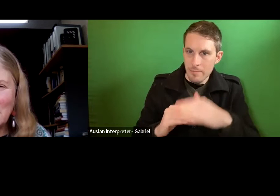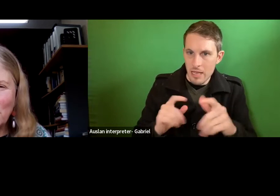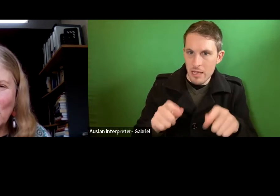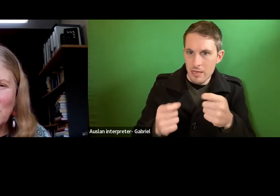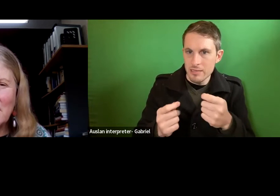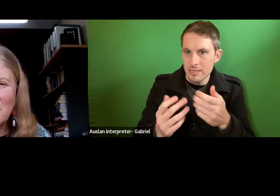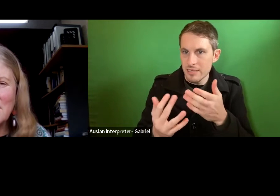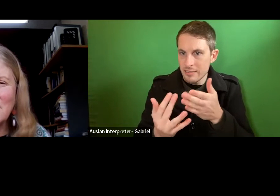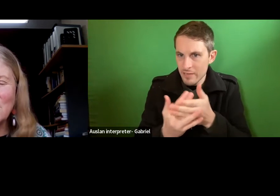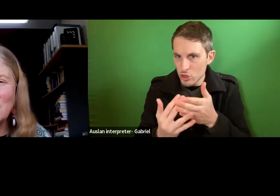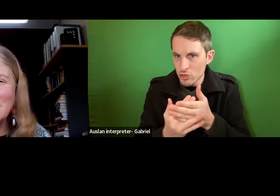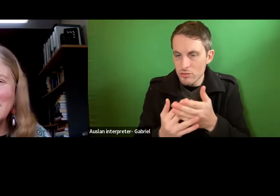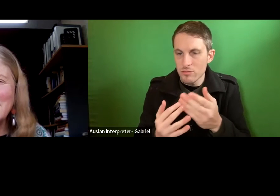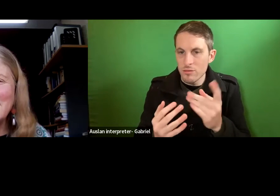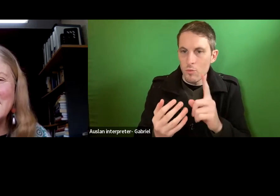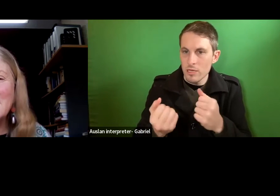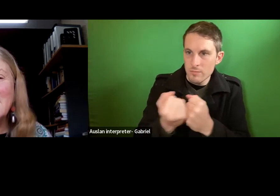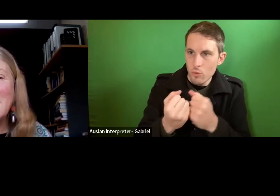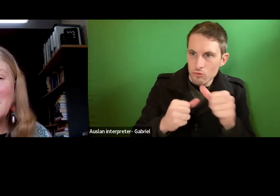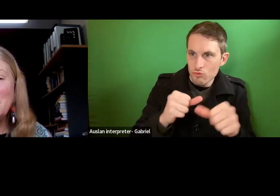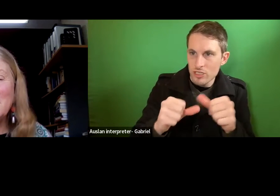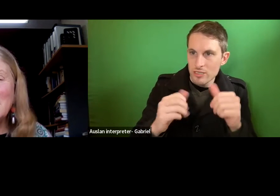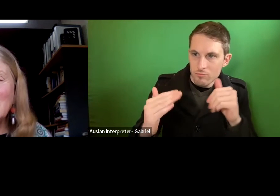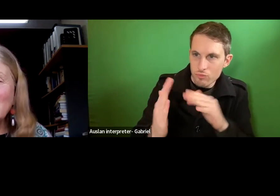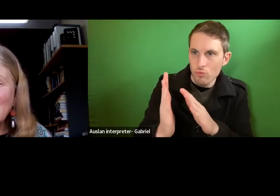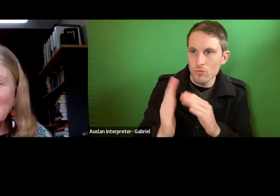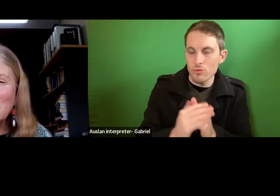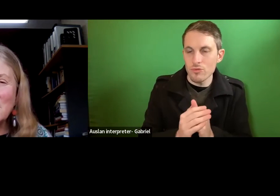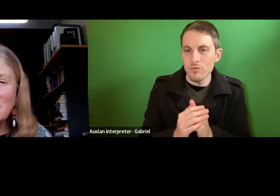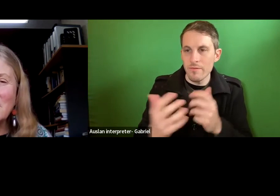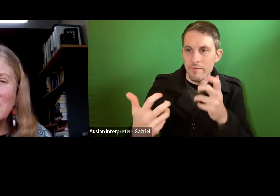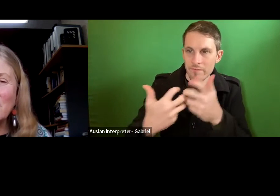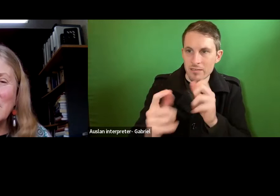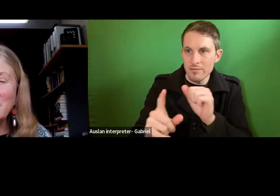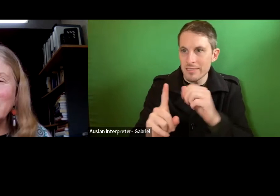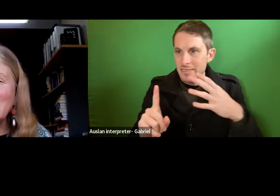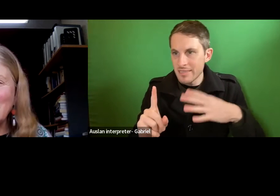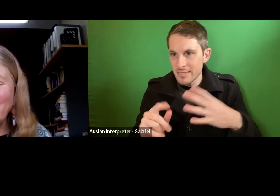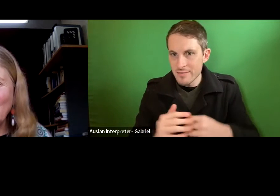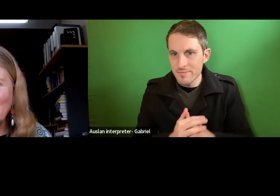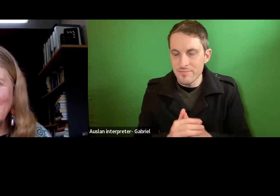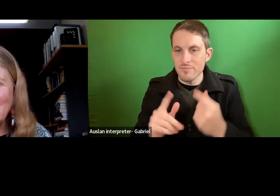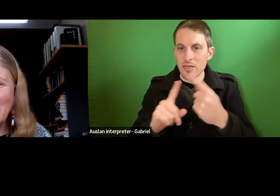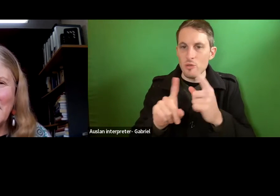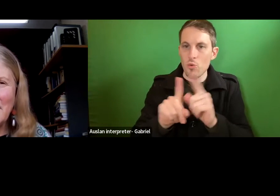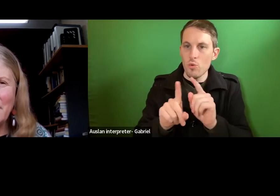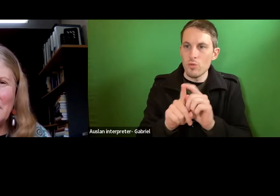support strategies the student needs in relation to the degree of difficulty that they are having.